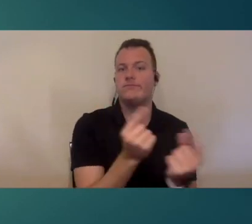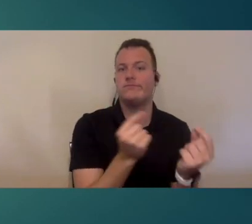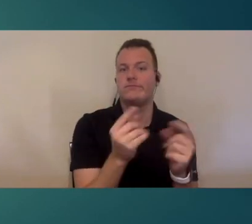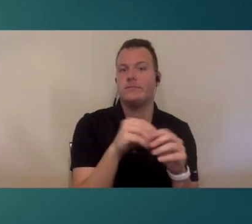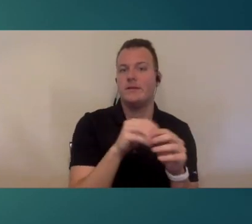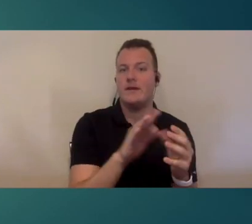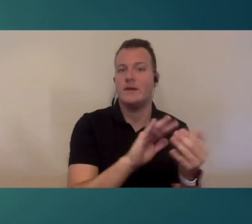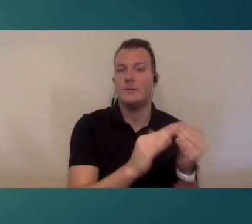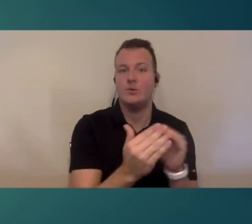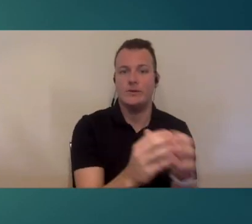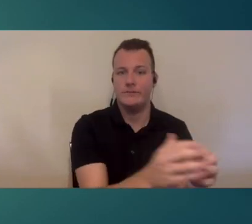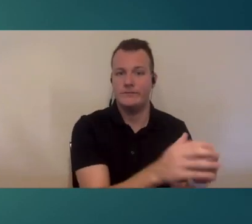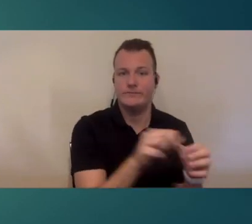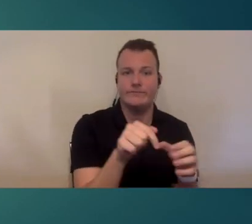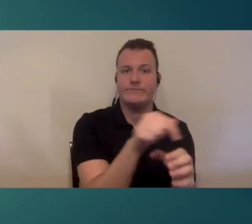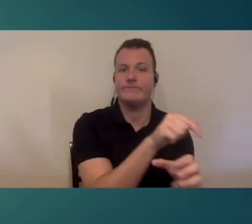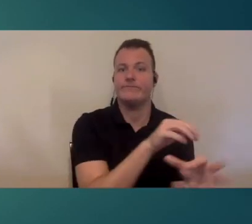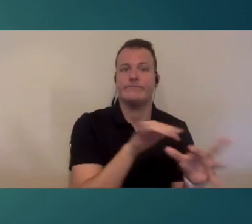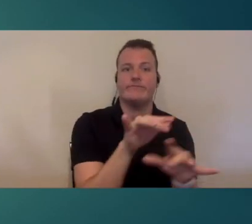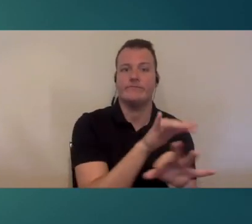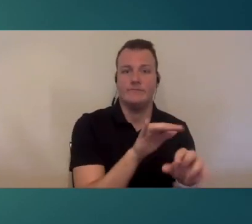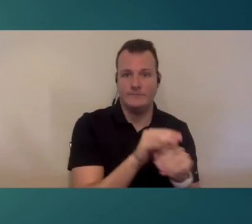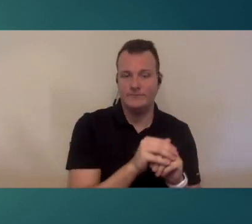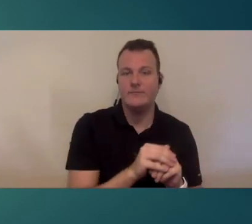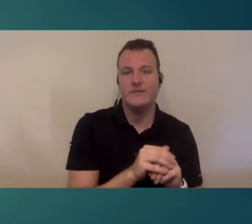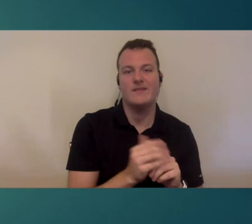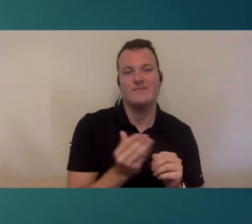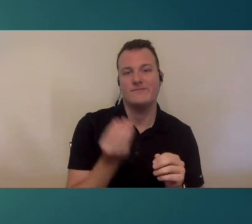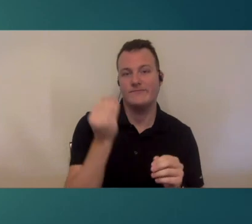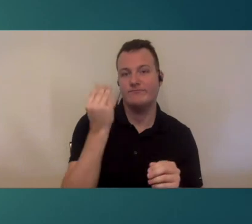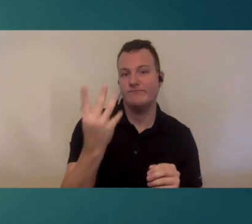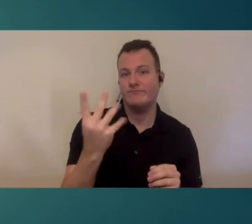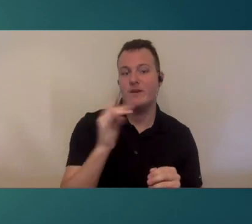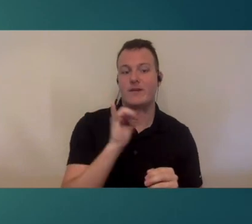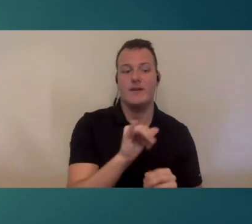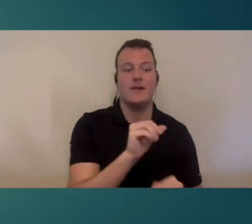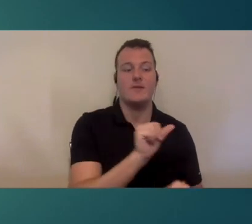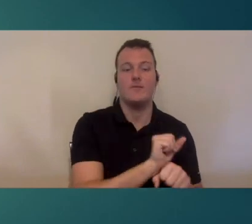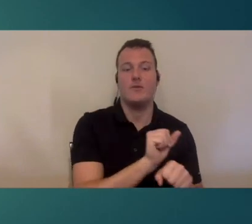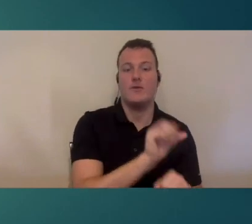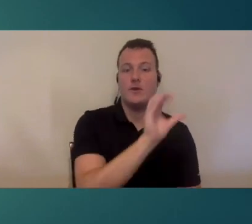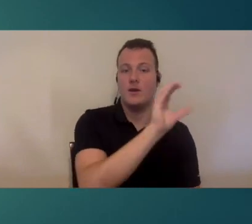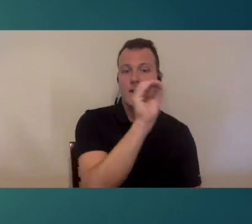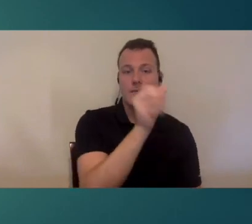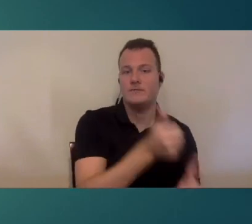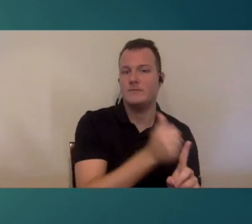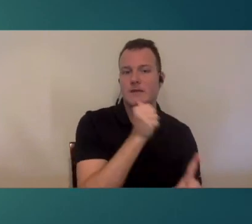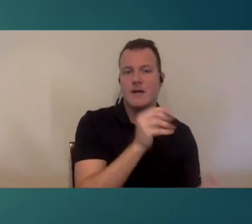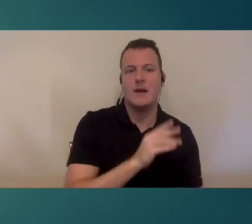And so, and more than likely, that initial employer is not going to be happy with